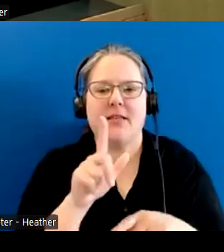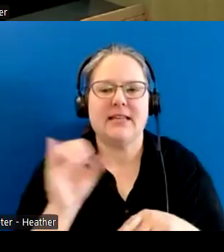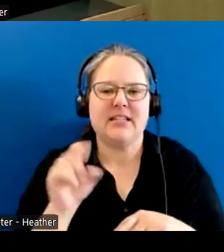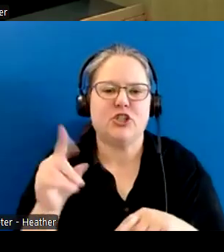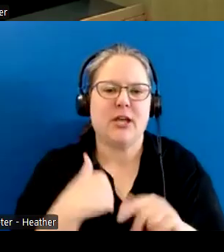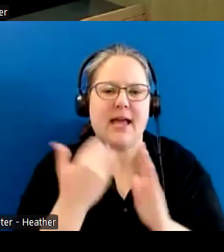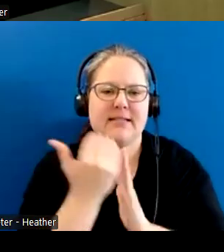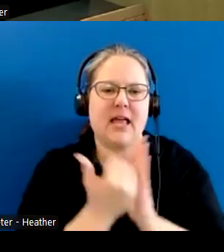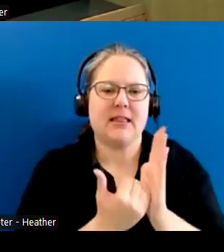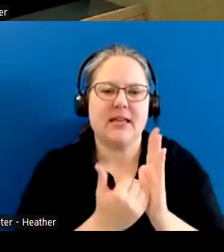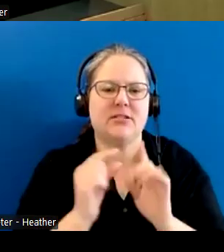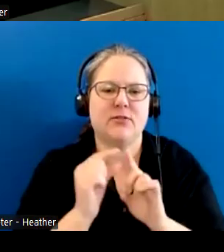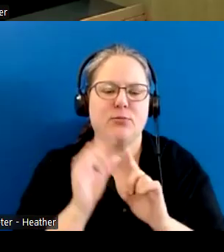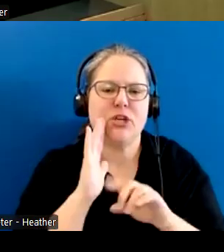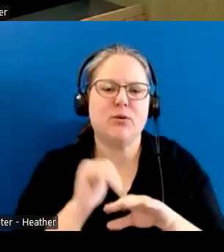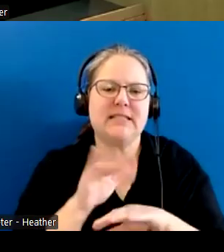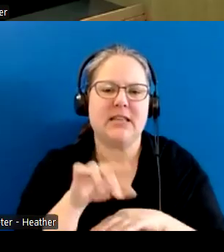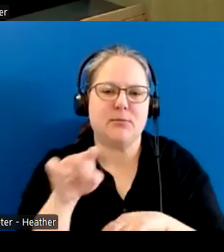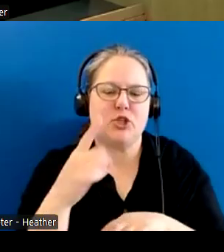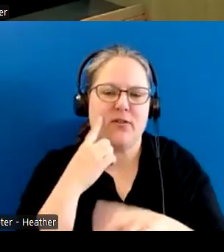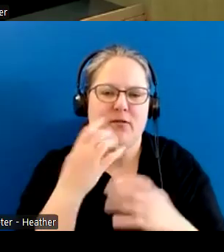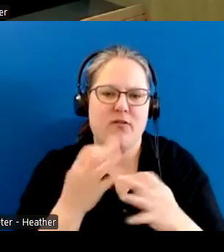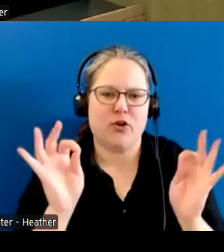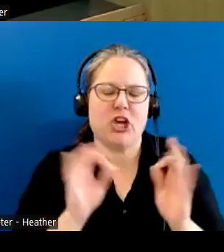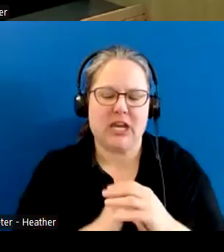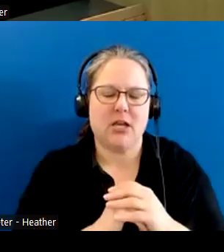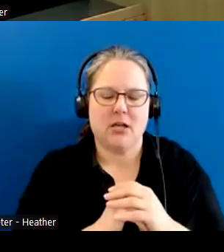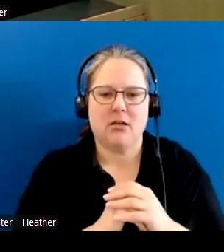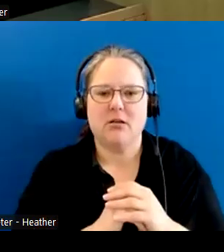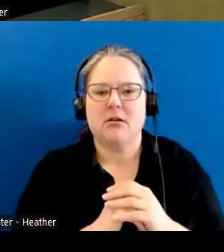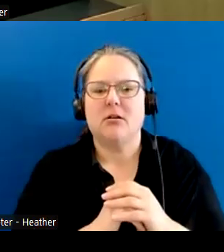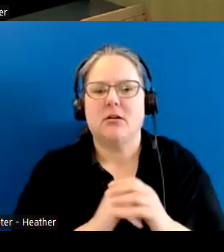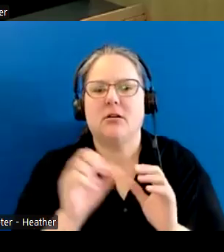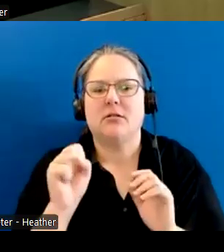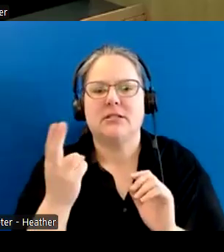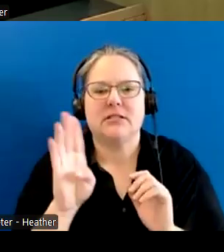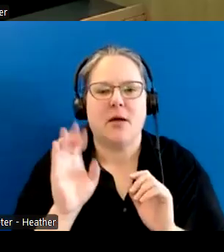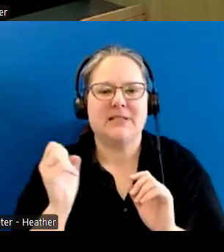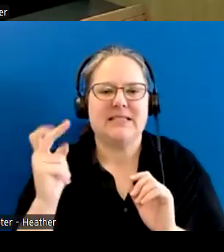list of terms and she will send them to you for free. Um, Substack has posted a lot of um those